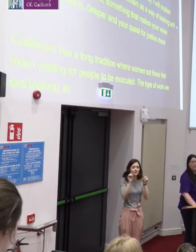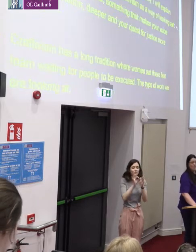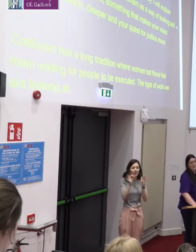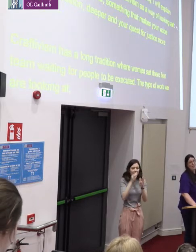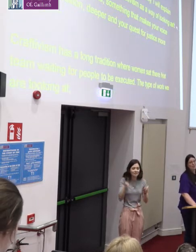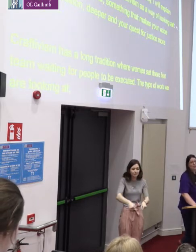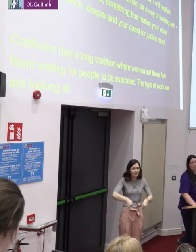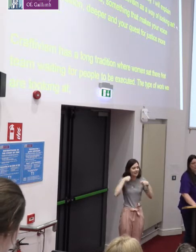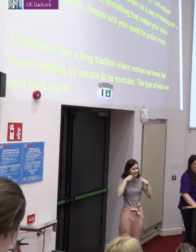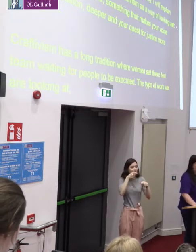the injustices of Pinochet.